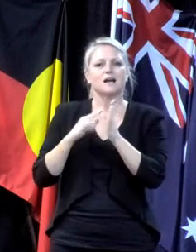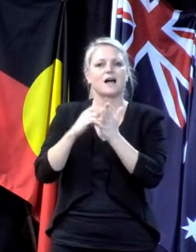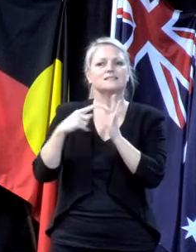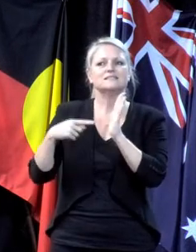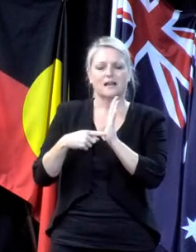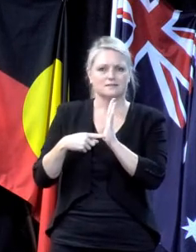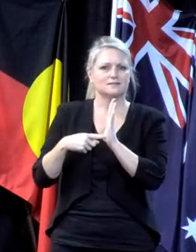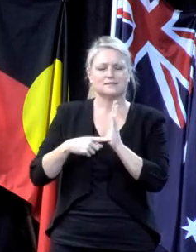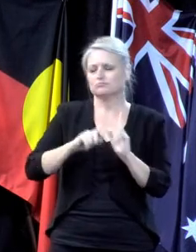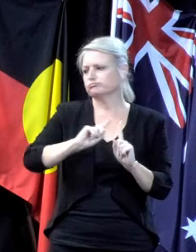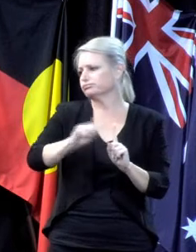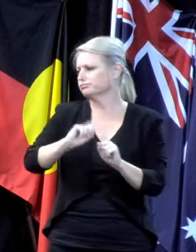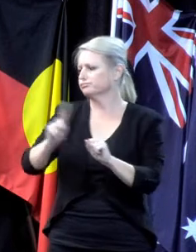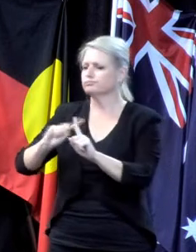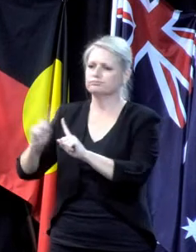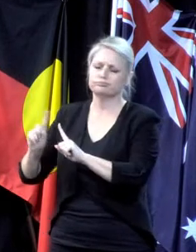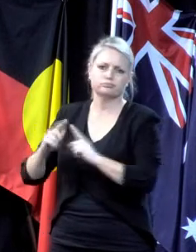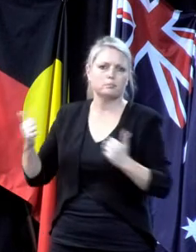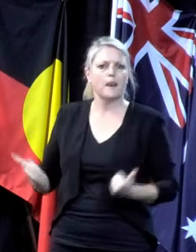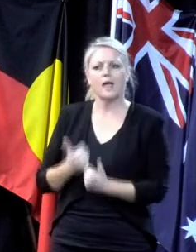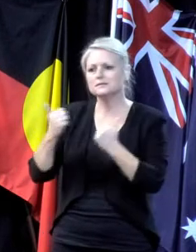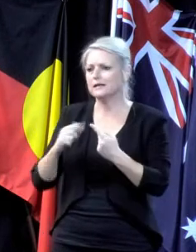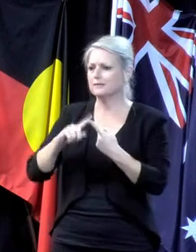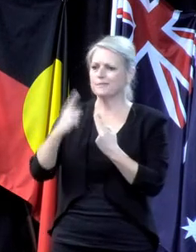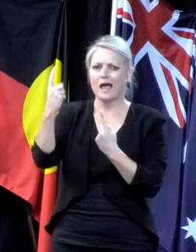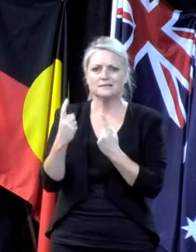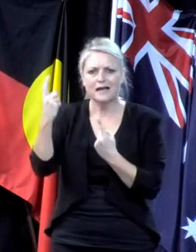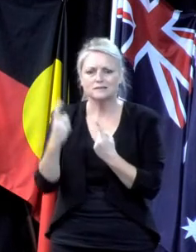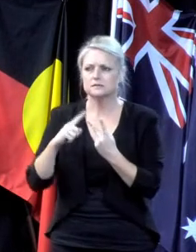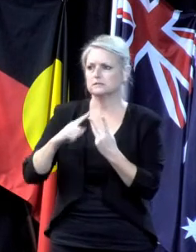from attendance to behaviour to levels of achievement in...